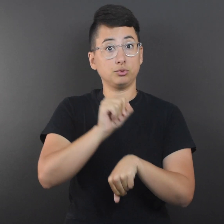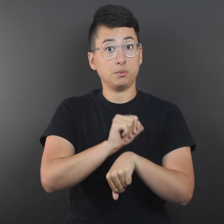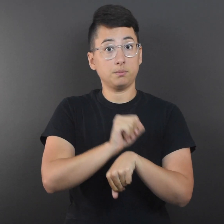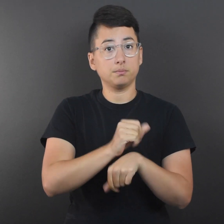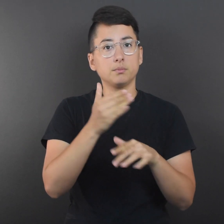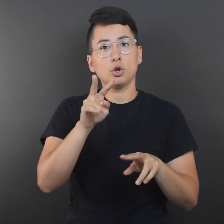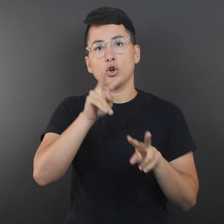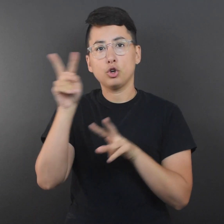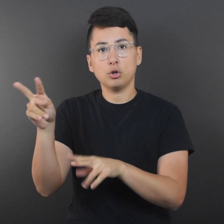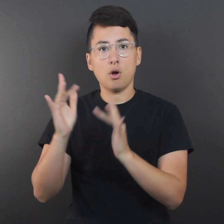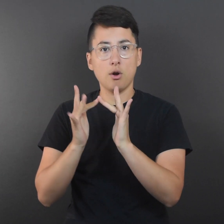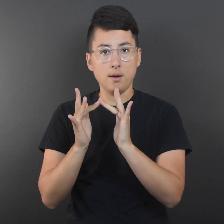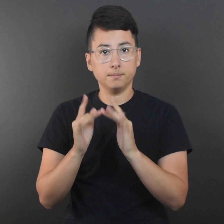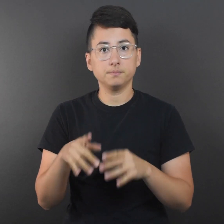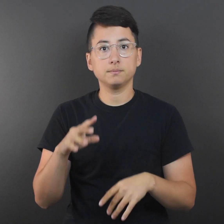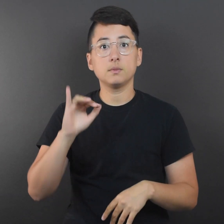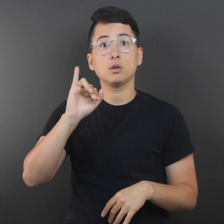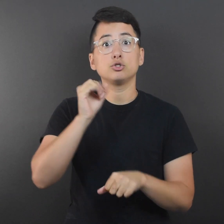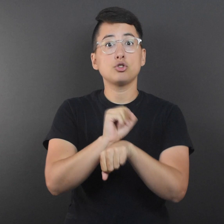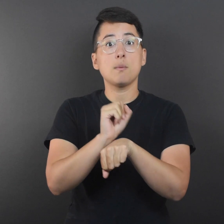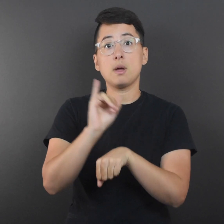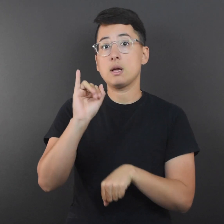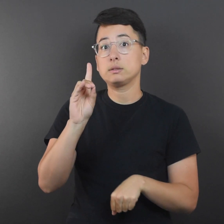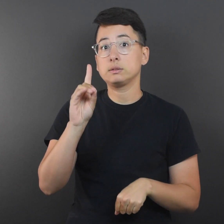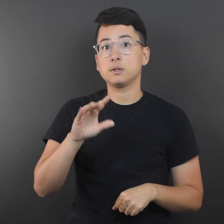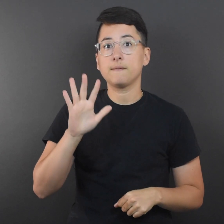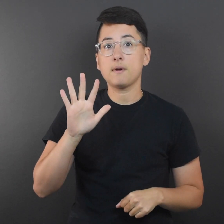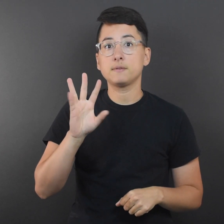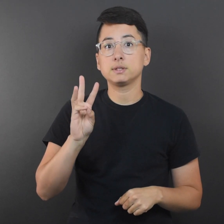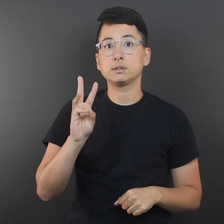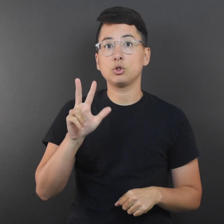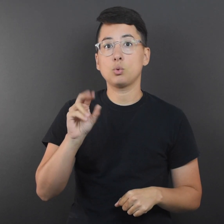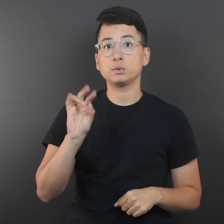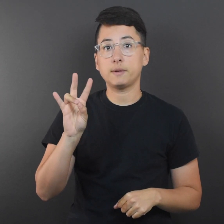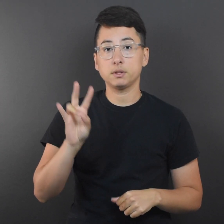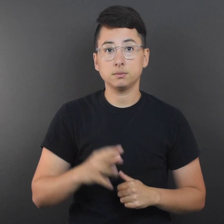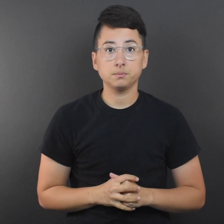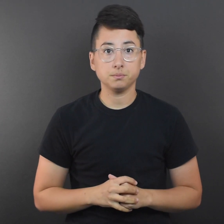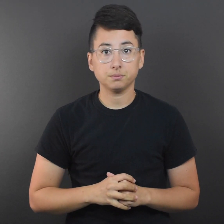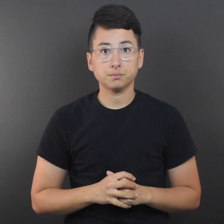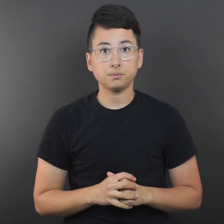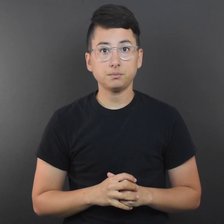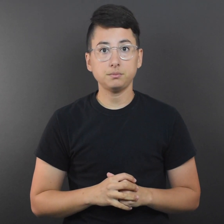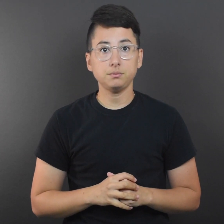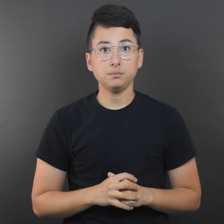Additional information is available online using job ID 56307.